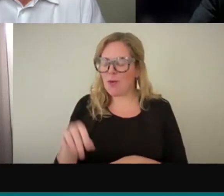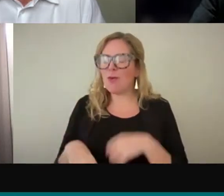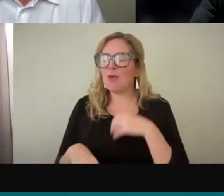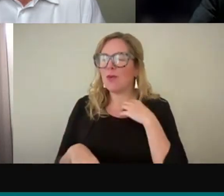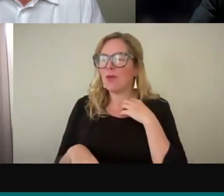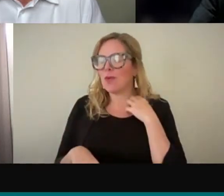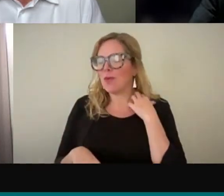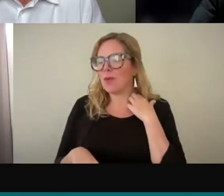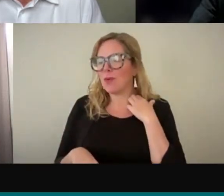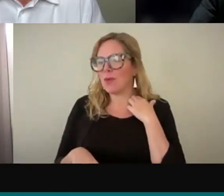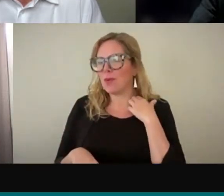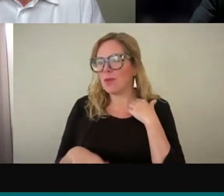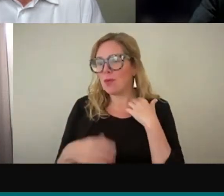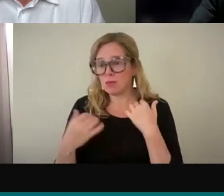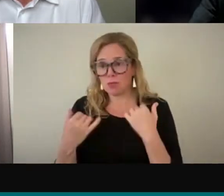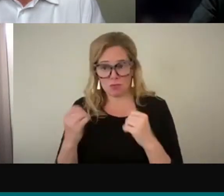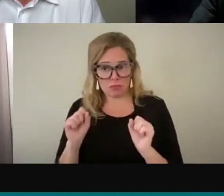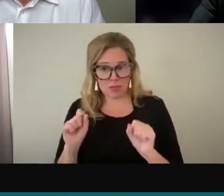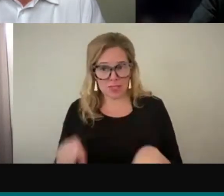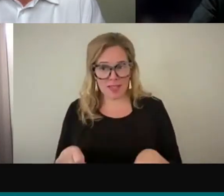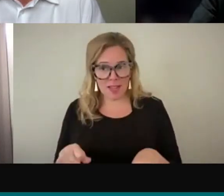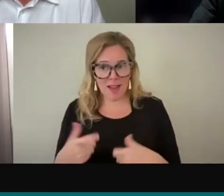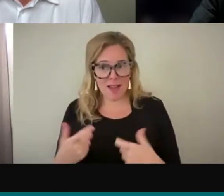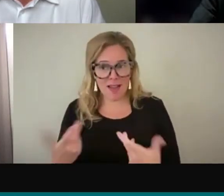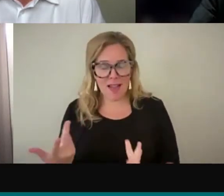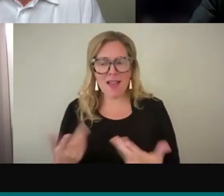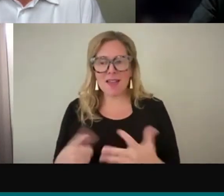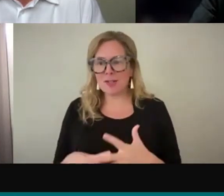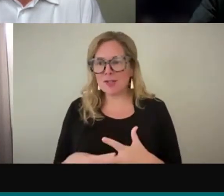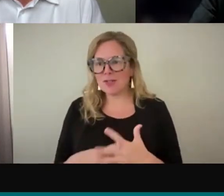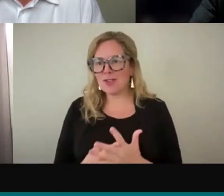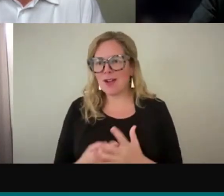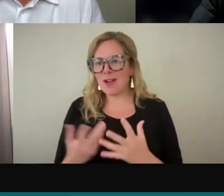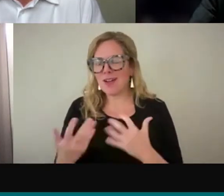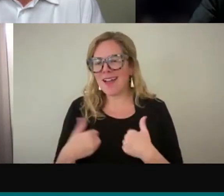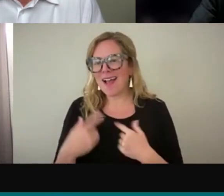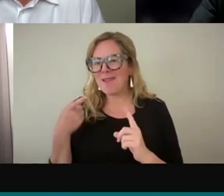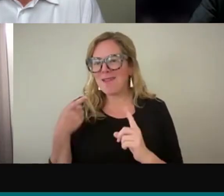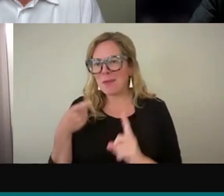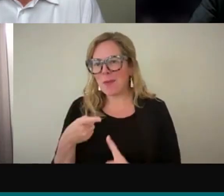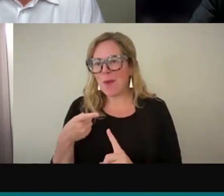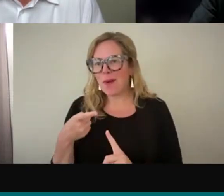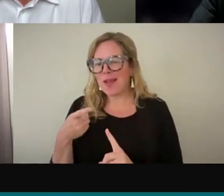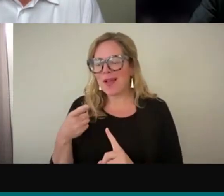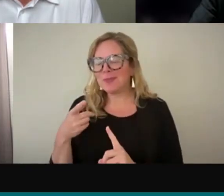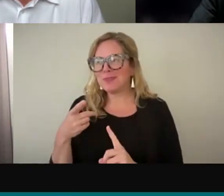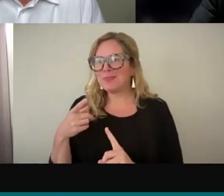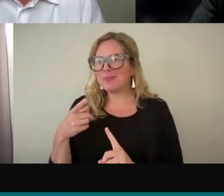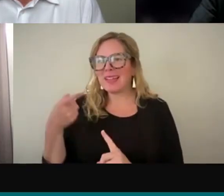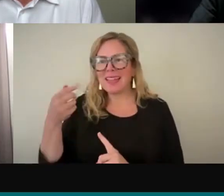Can I start actually by keying off a point that you made, Gary, which is this concept of the end